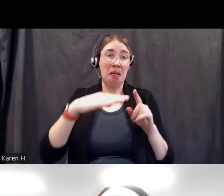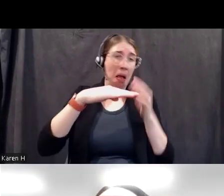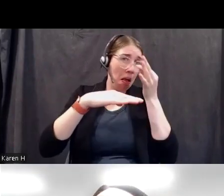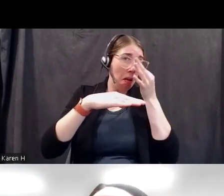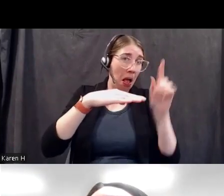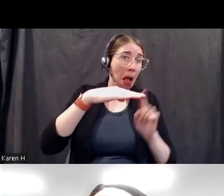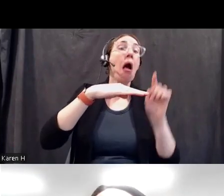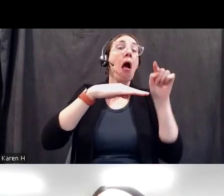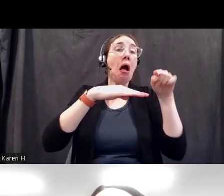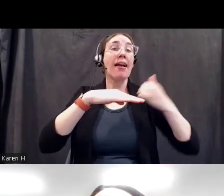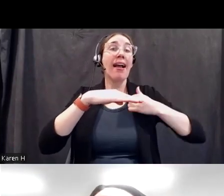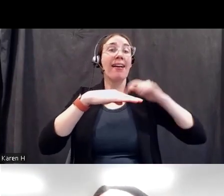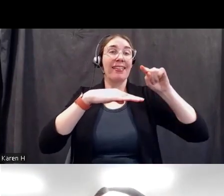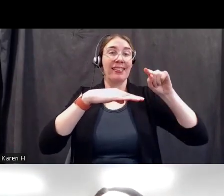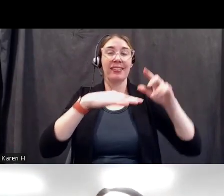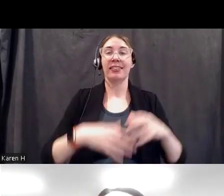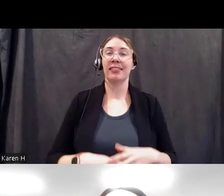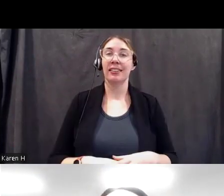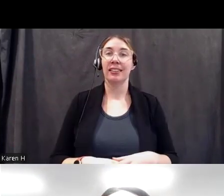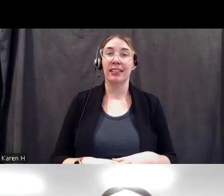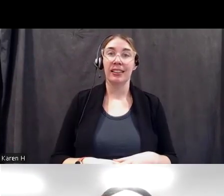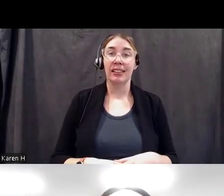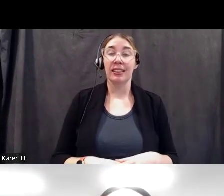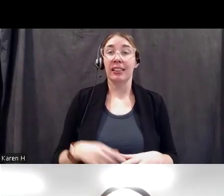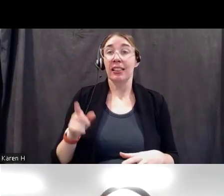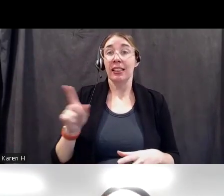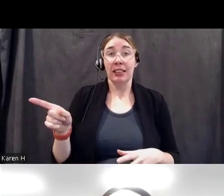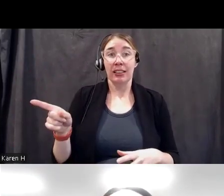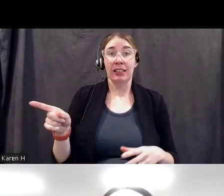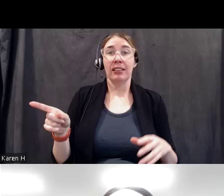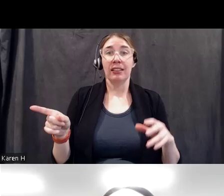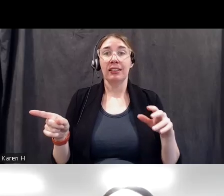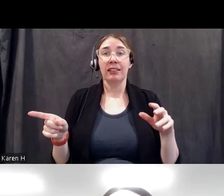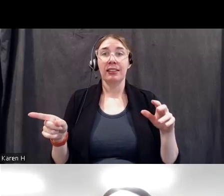What they ended up doing whats a partnership with Paul Smith College to evaluate and measure